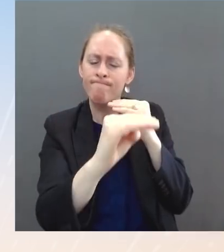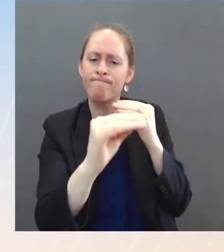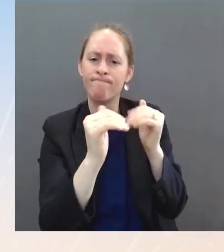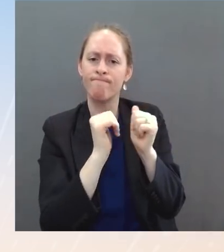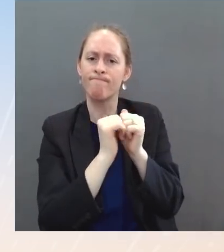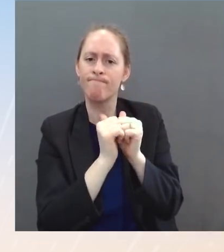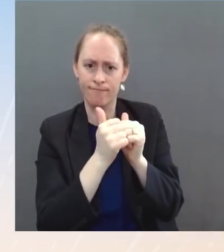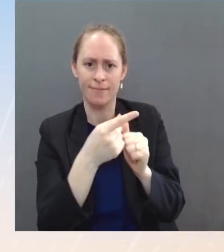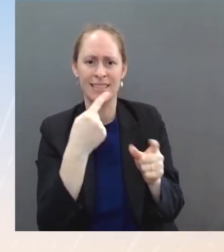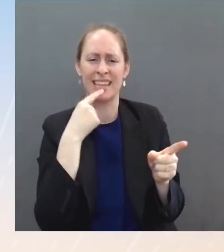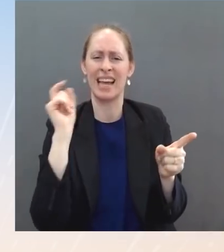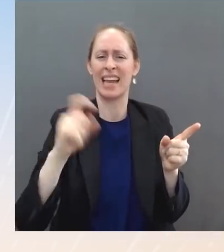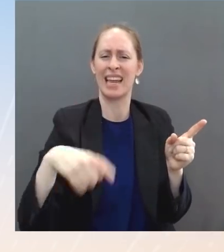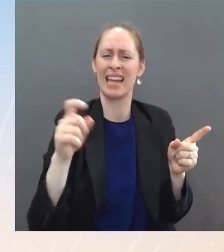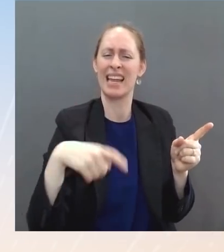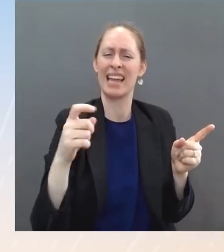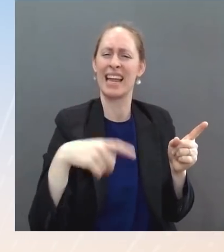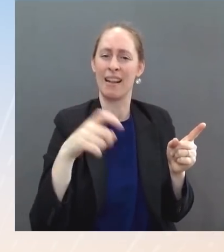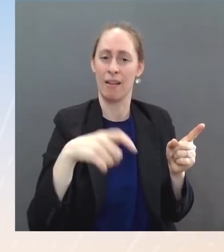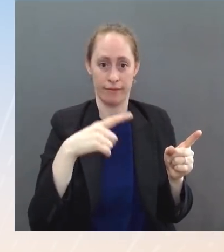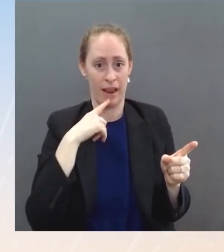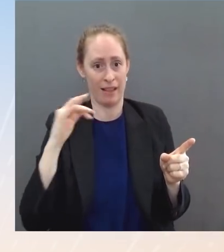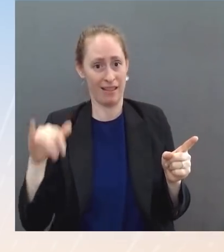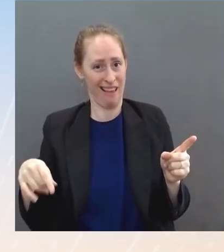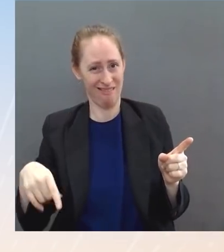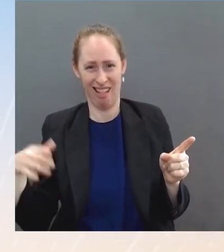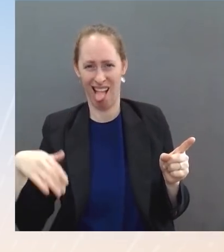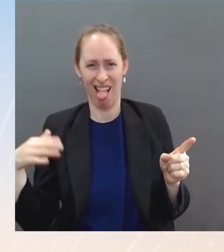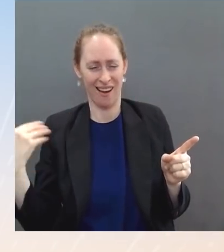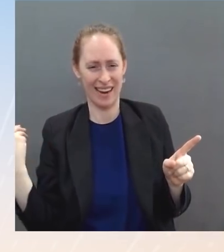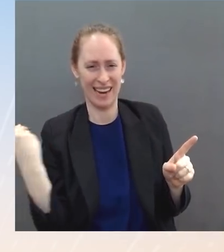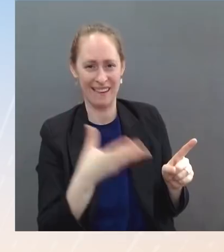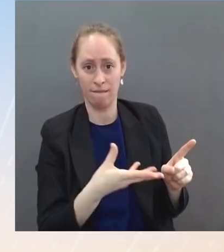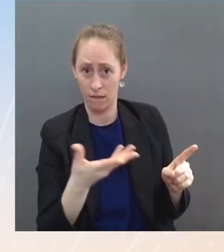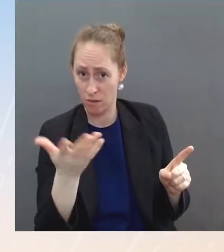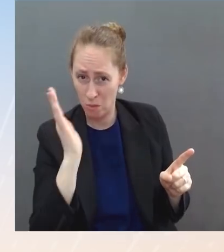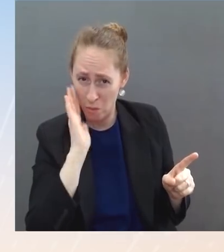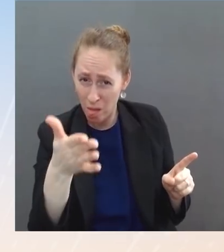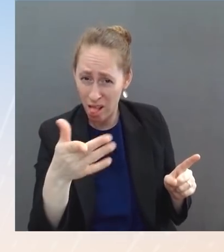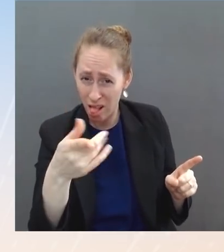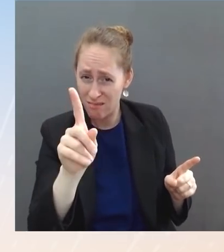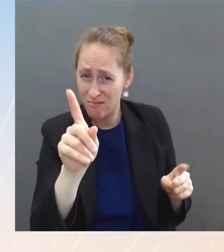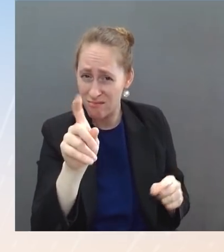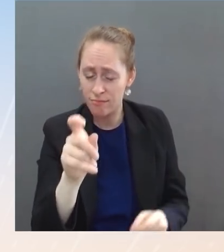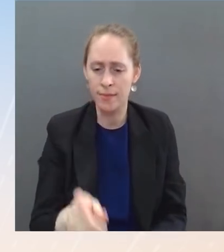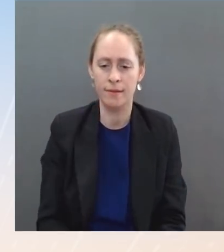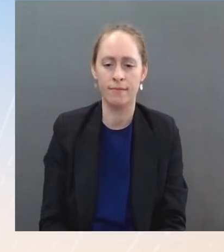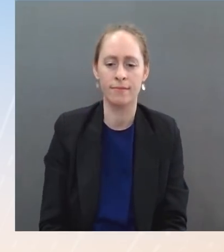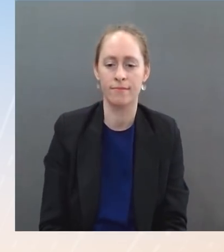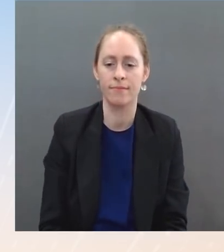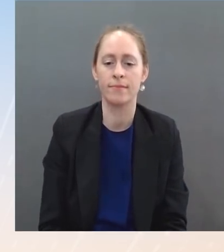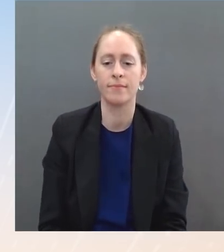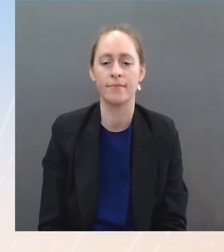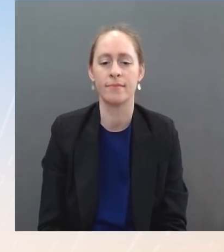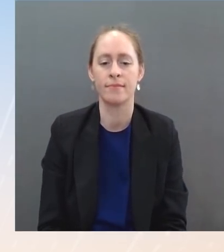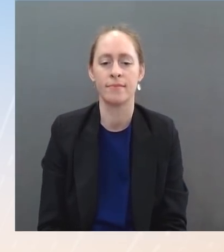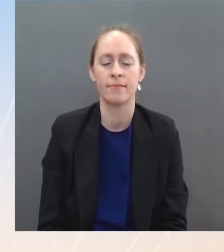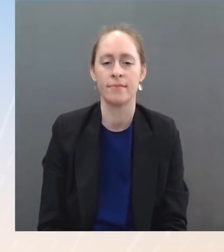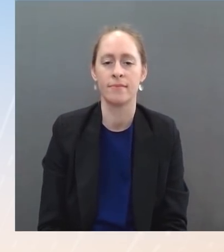Is the U.S. considering that? And what would that look like? Mr. Sullivan: So we are in regular contact -- and by "regular," I mean near daily contact.